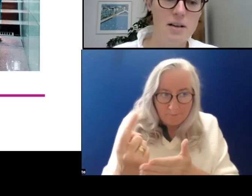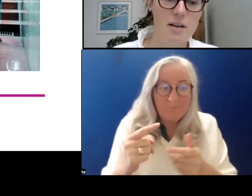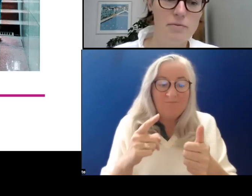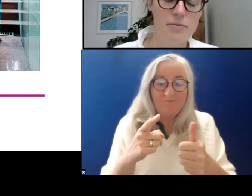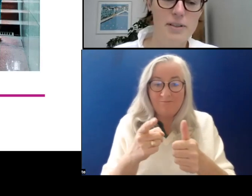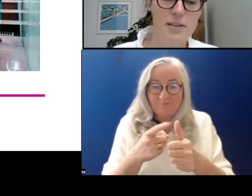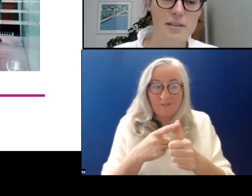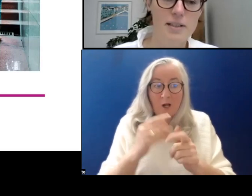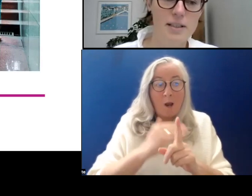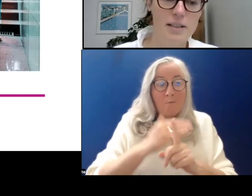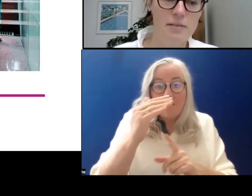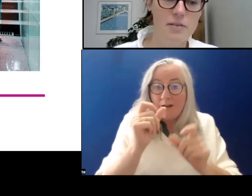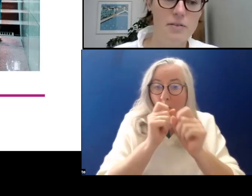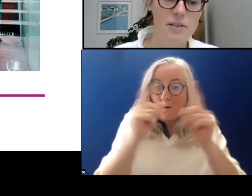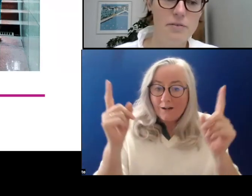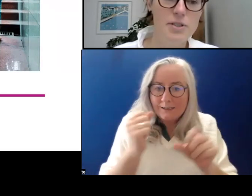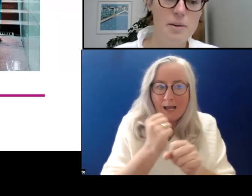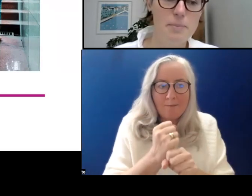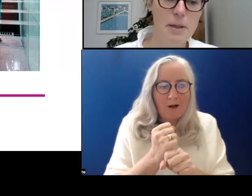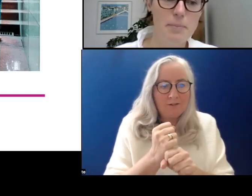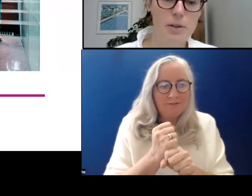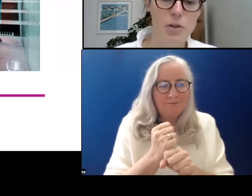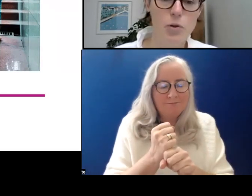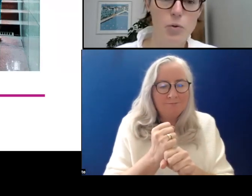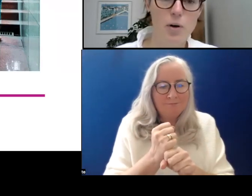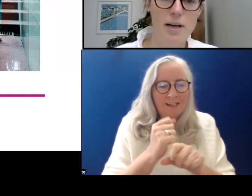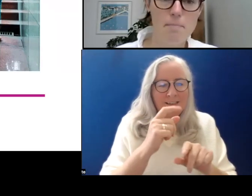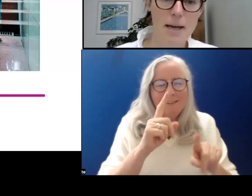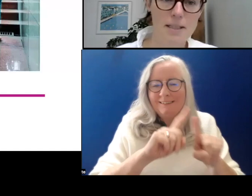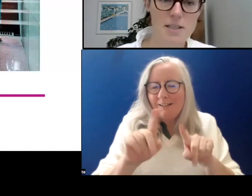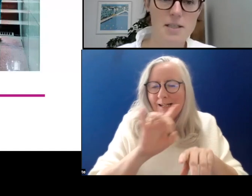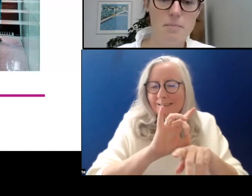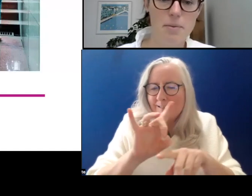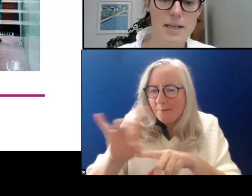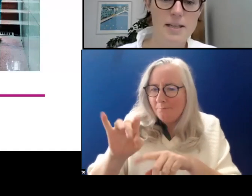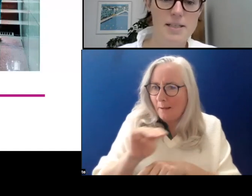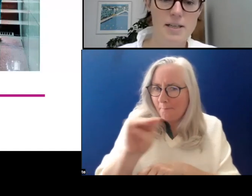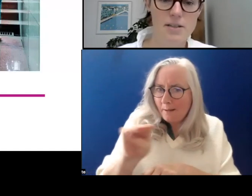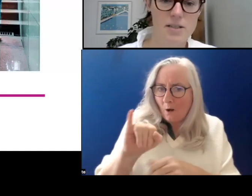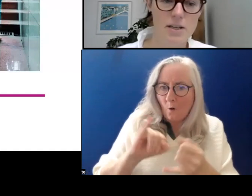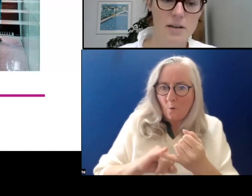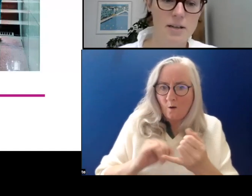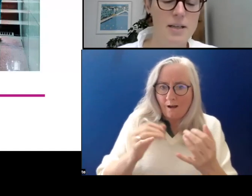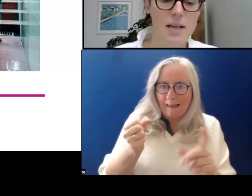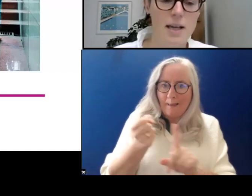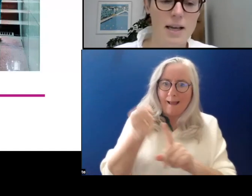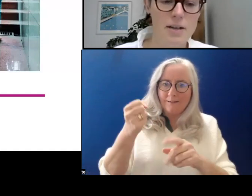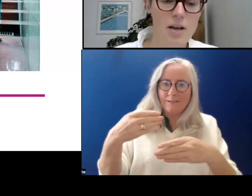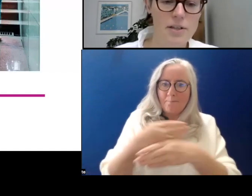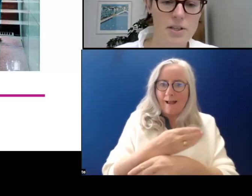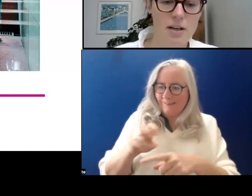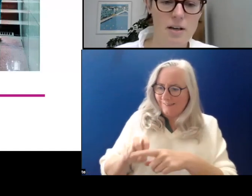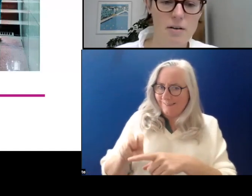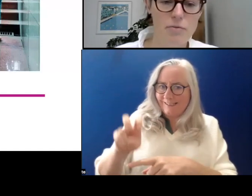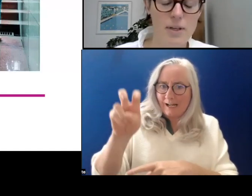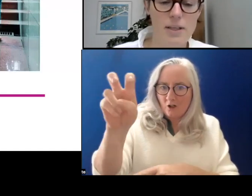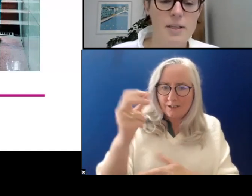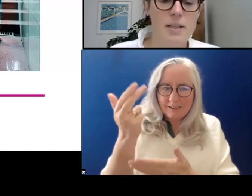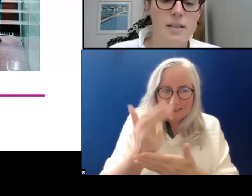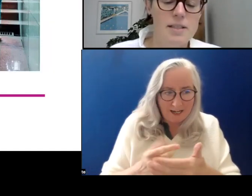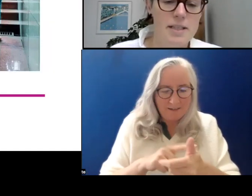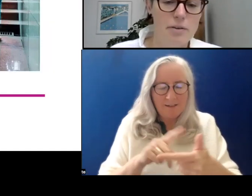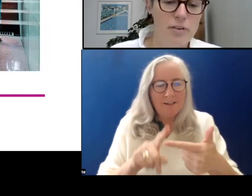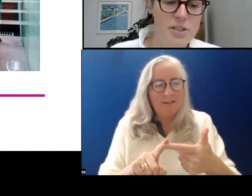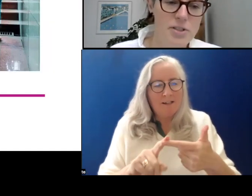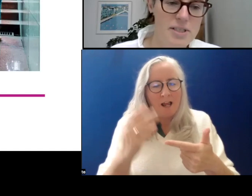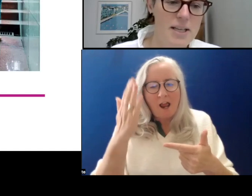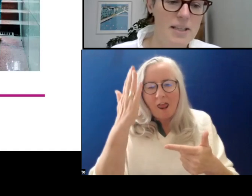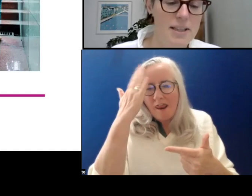of the different types of people who are impacted by stair design, knowledge of the stair features